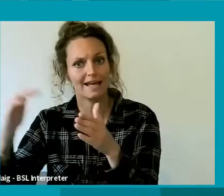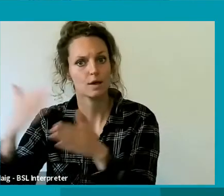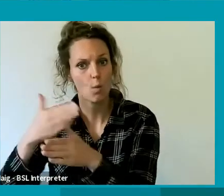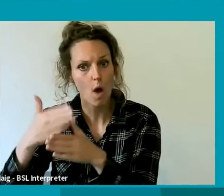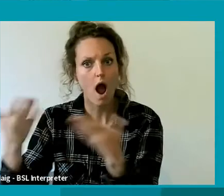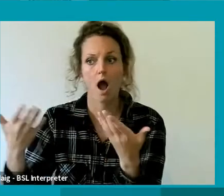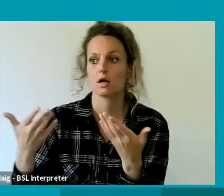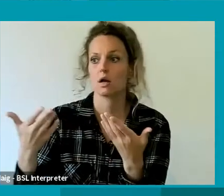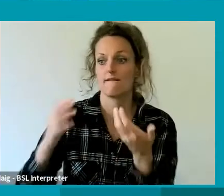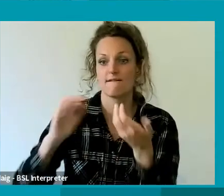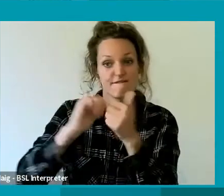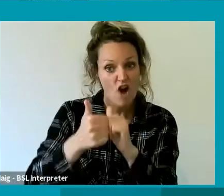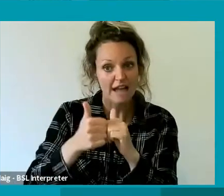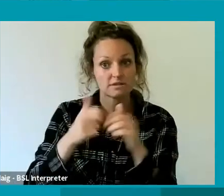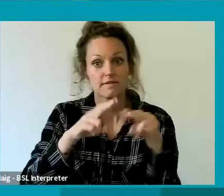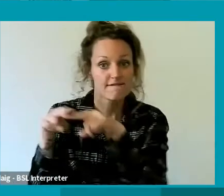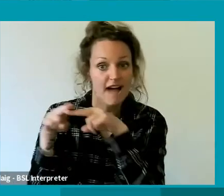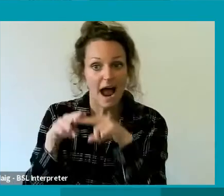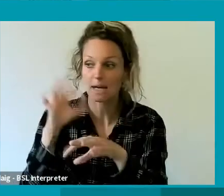ask them what makes me unique.